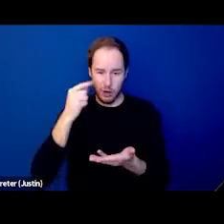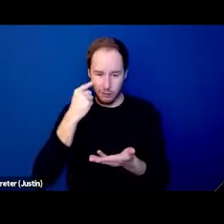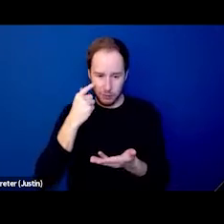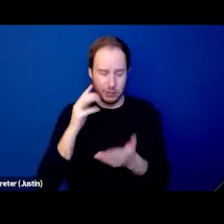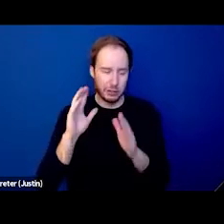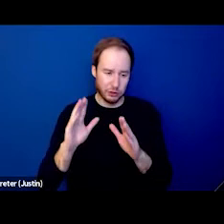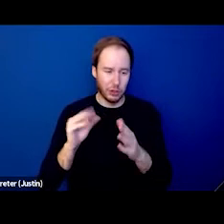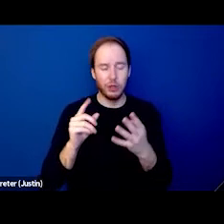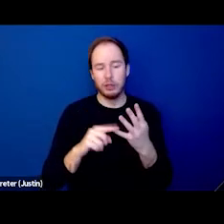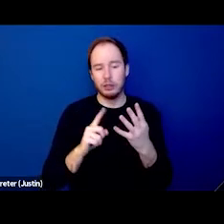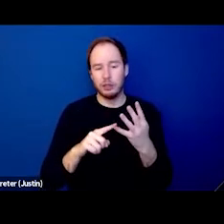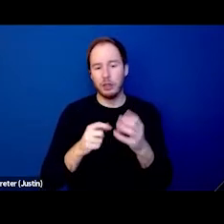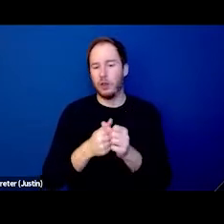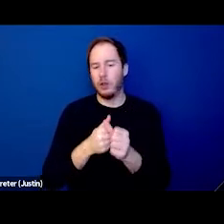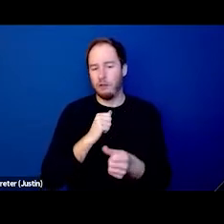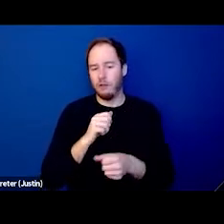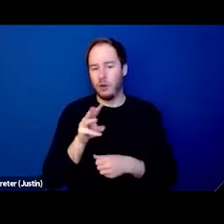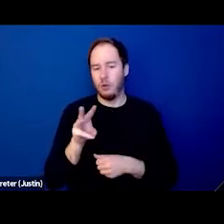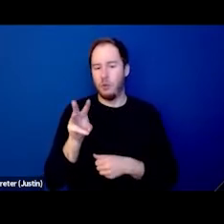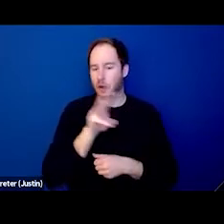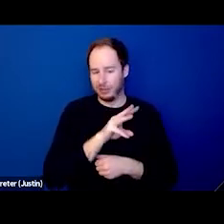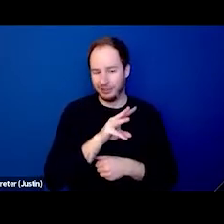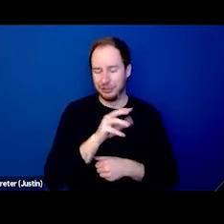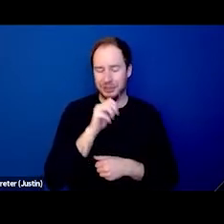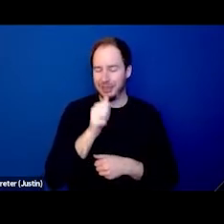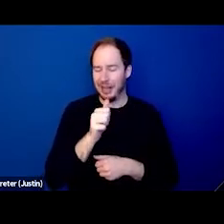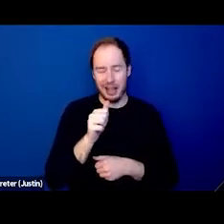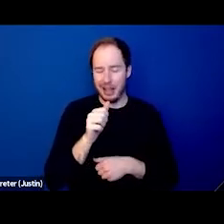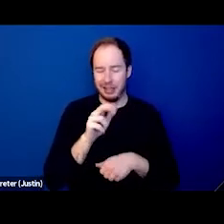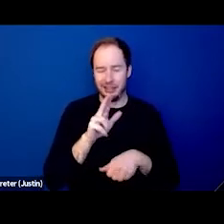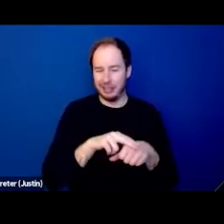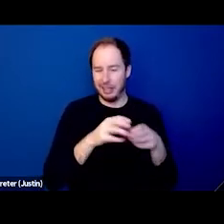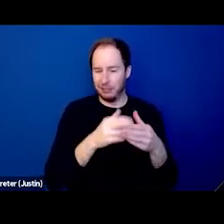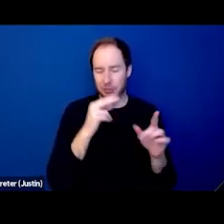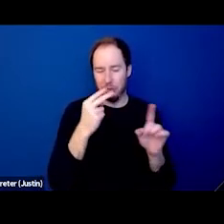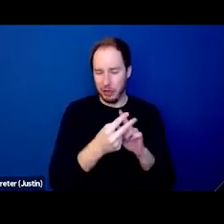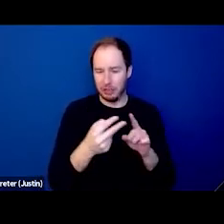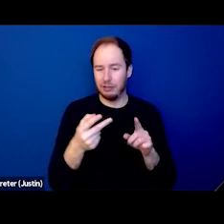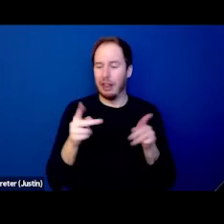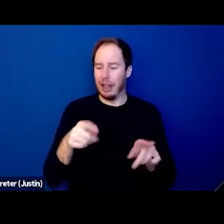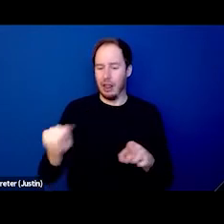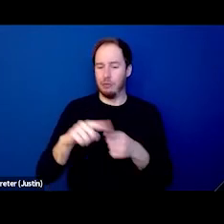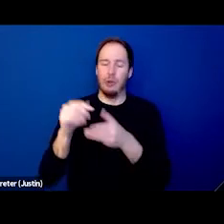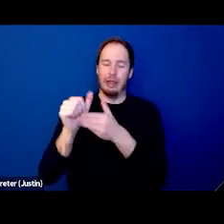And then avoid using a Western and non-native perspective. Always let them lead the way they know best